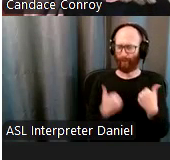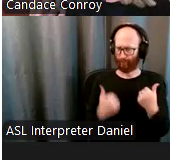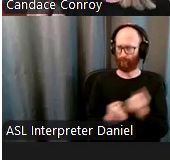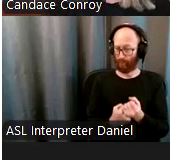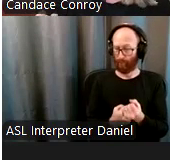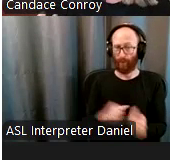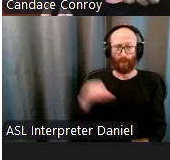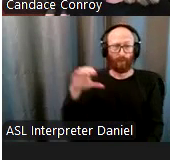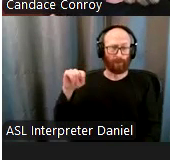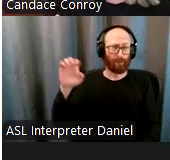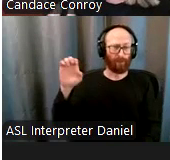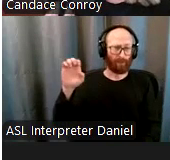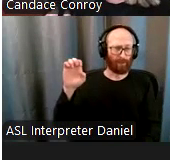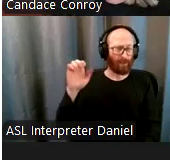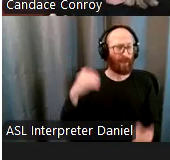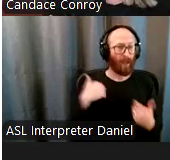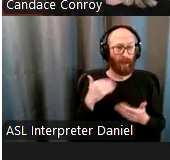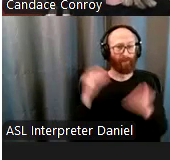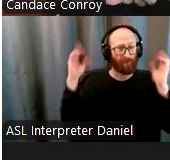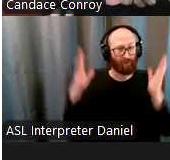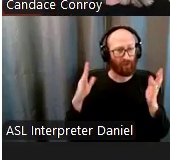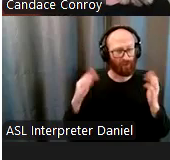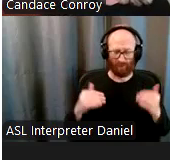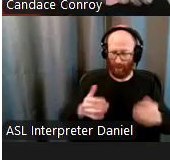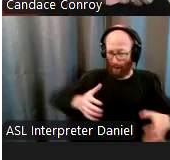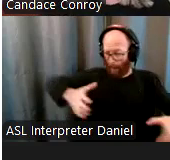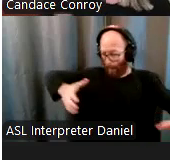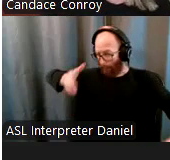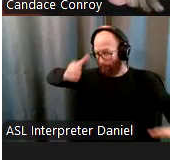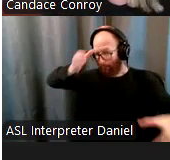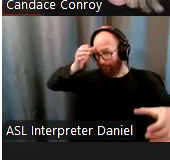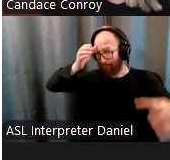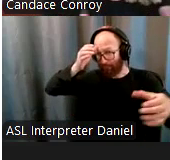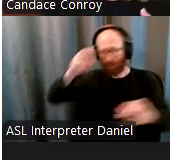an incredible depth of knowledge and expertise coming from industry. We